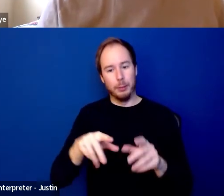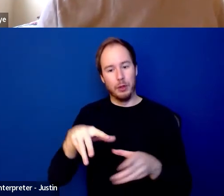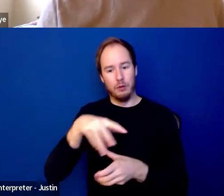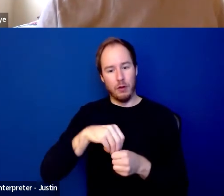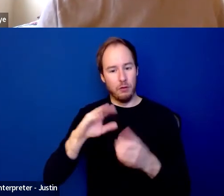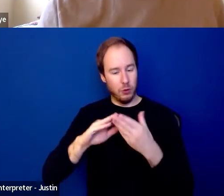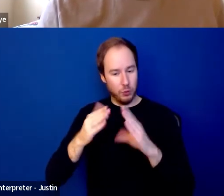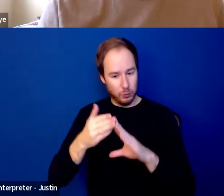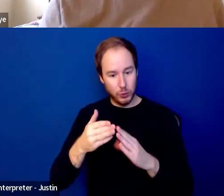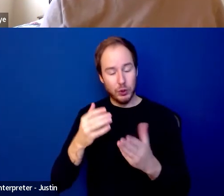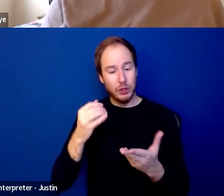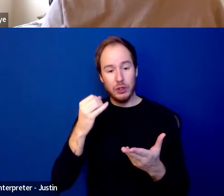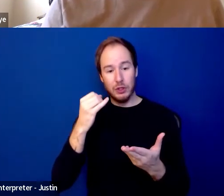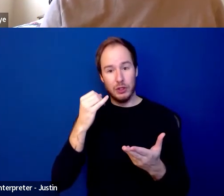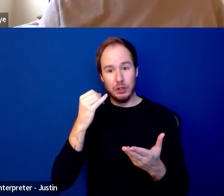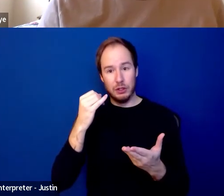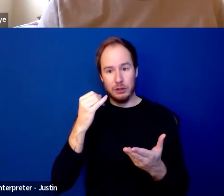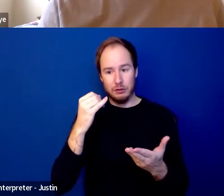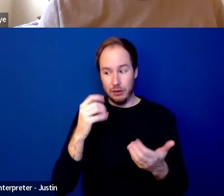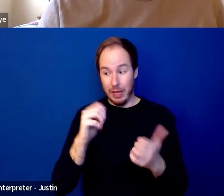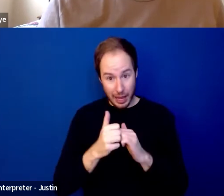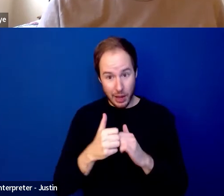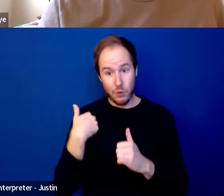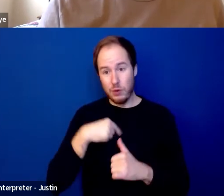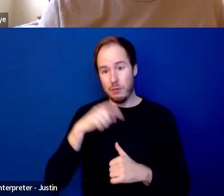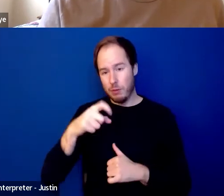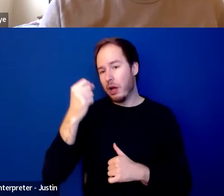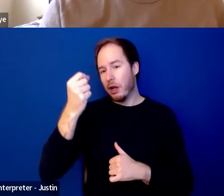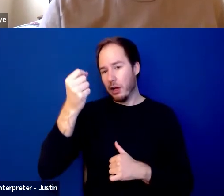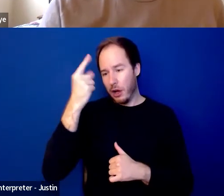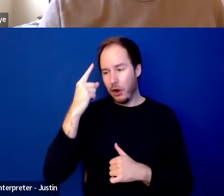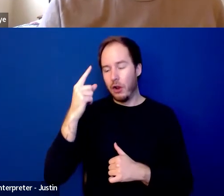if we have a great understanding of how to provide care